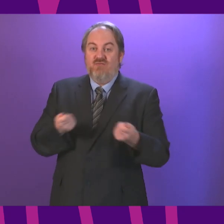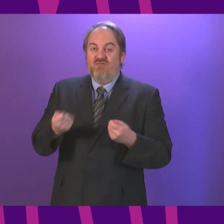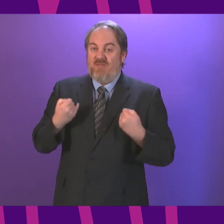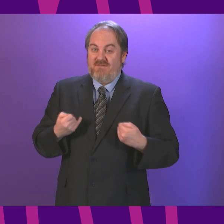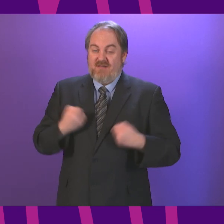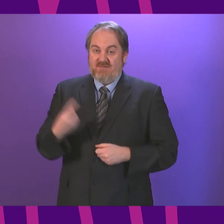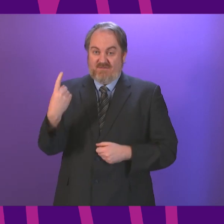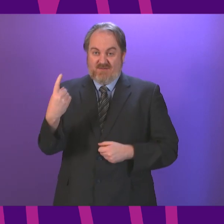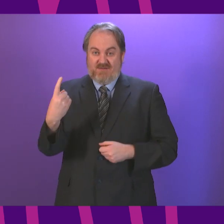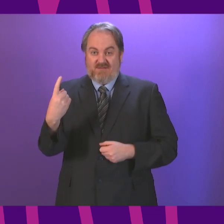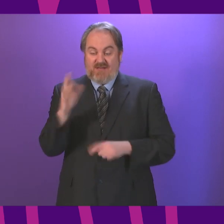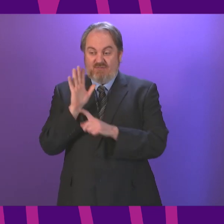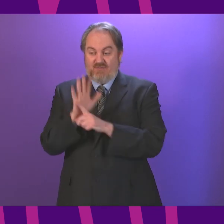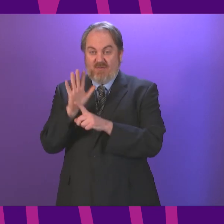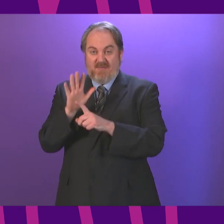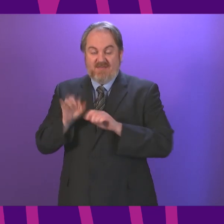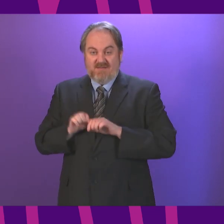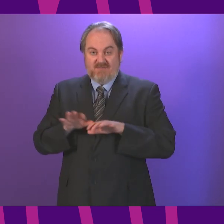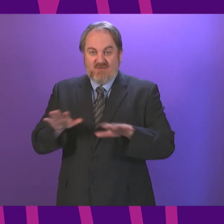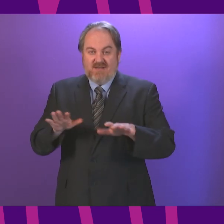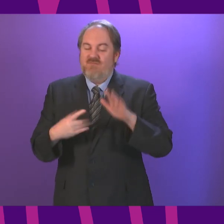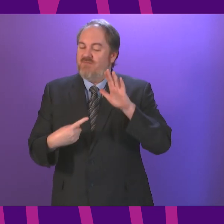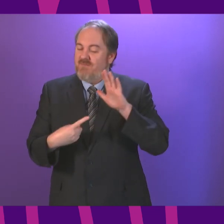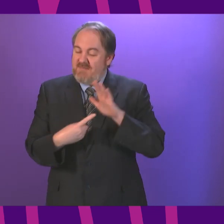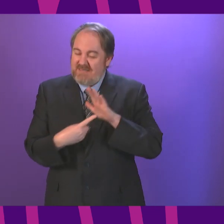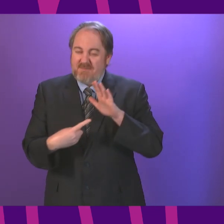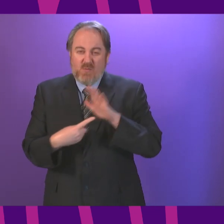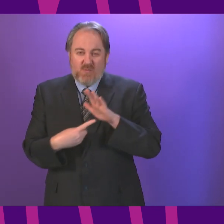Therefore, for now, it is vital that everyone continues to follow the stay-at-home rule,